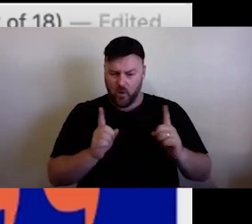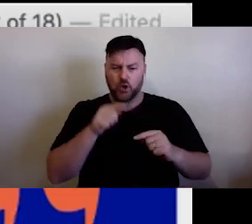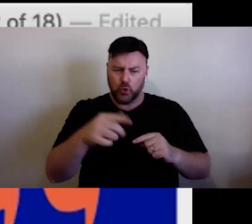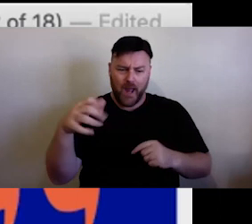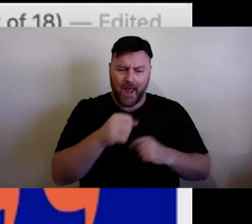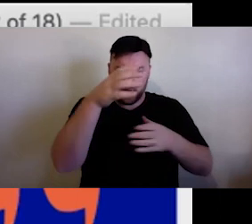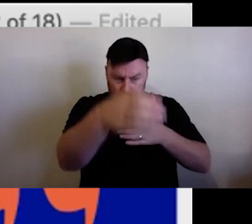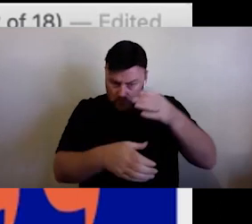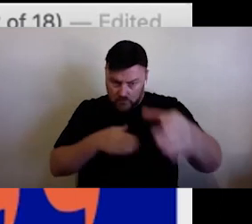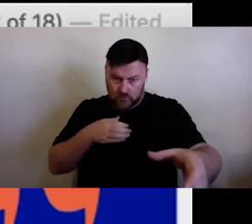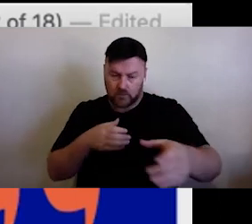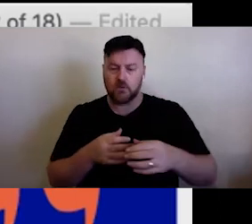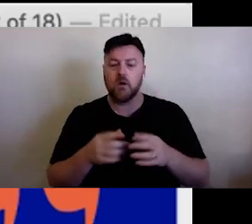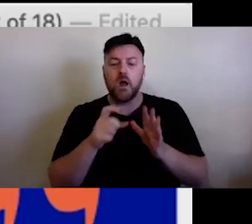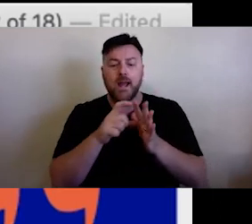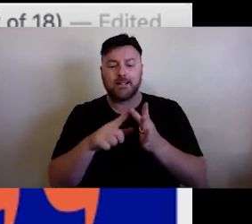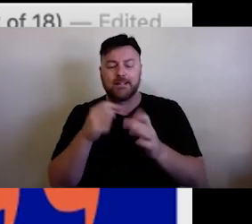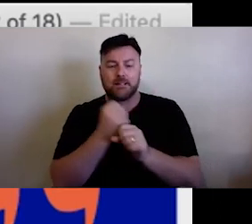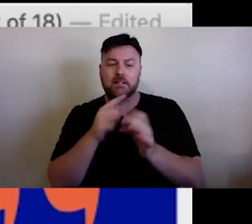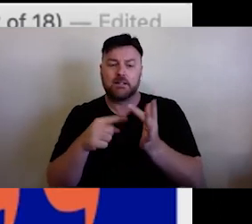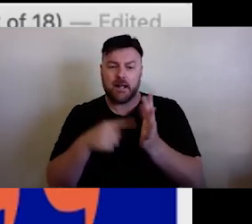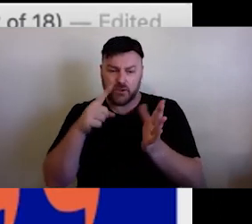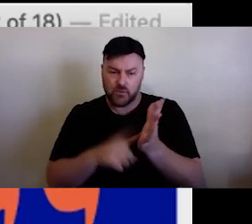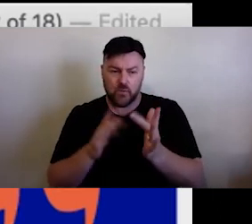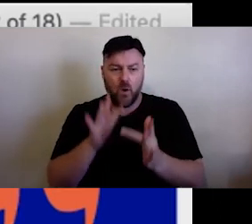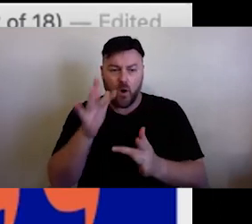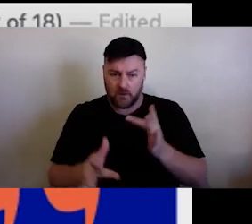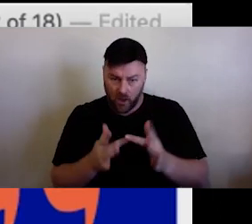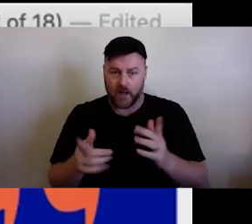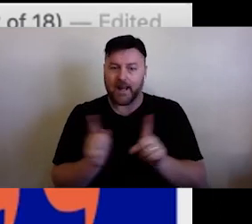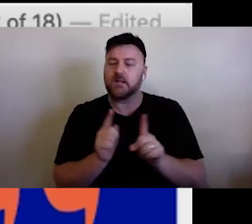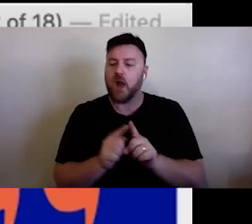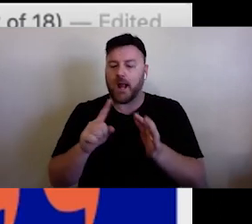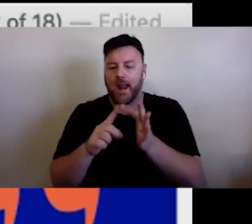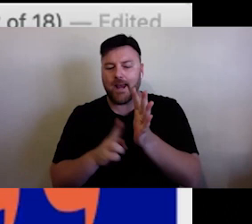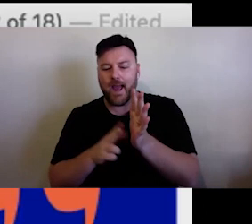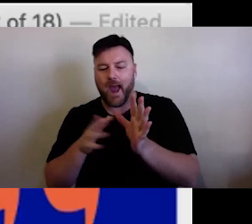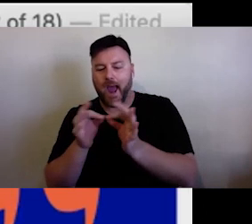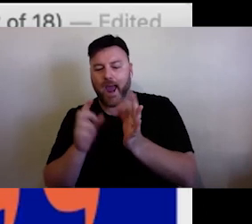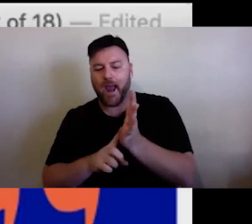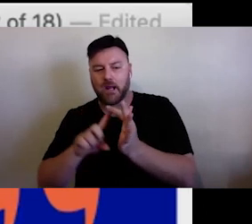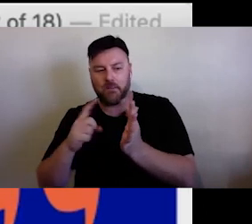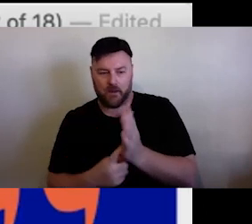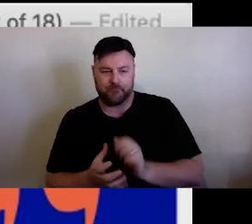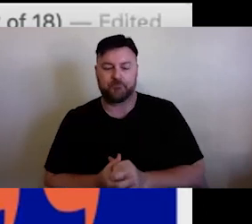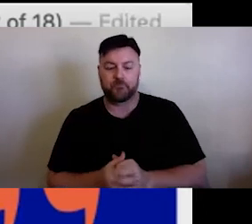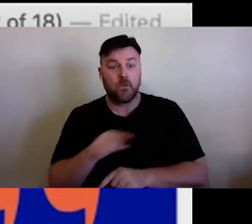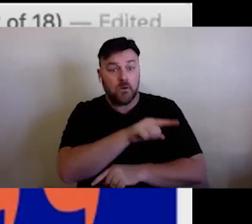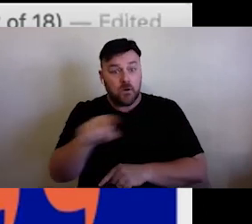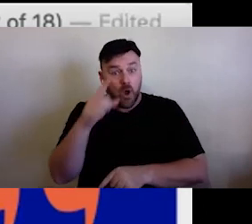is an enabler. "Those that are doing it well are starting to build collaborative ecosystems around what they do and getting active and